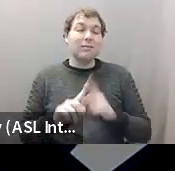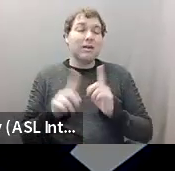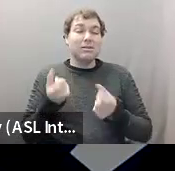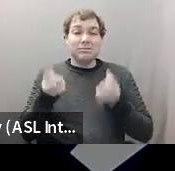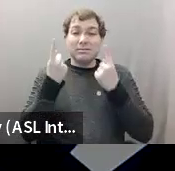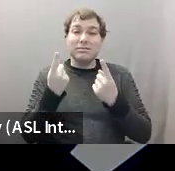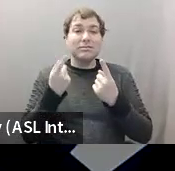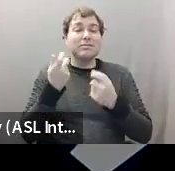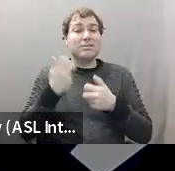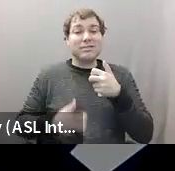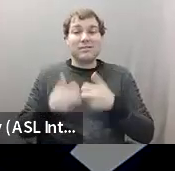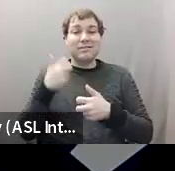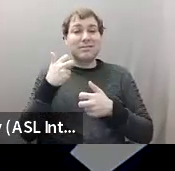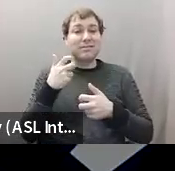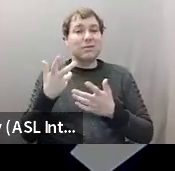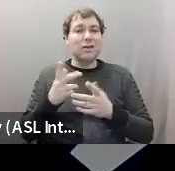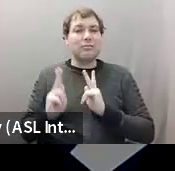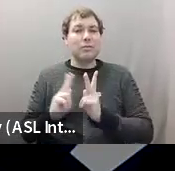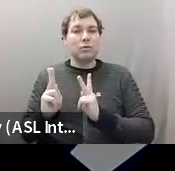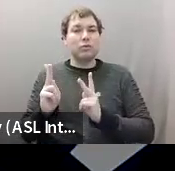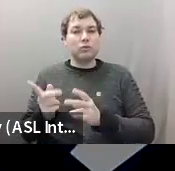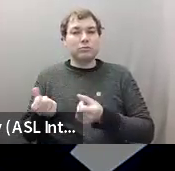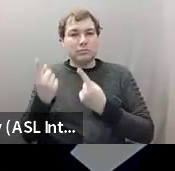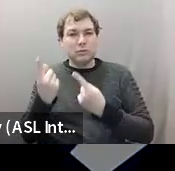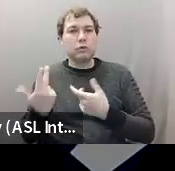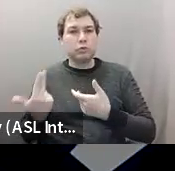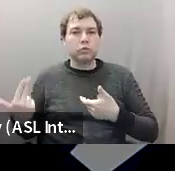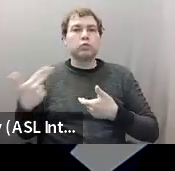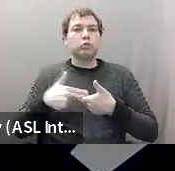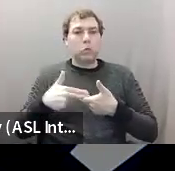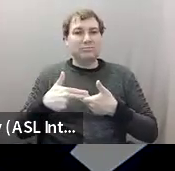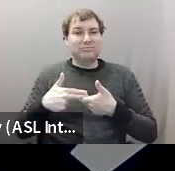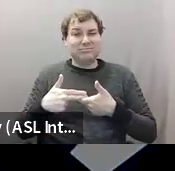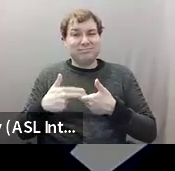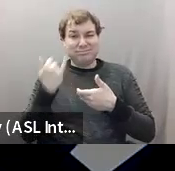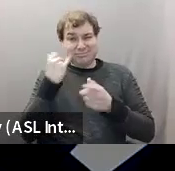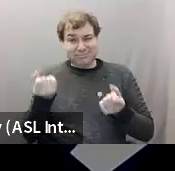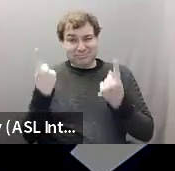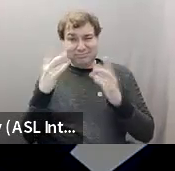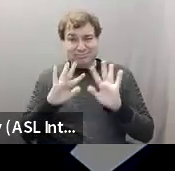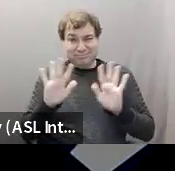Jen Hawkinson: having people Jen Hawkinson: get the buy in, does that make sense? Jen Hawkinson: Because